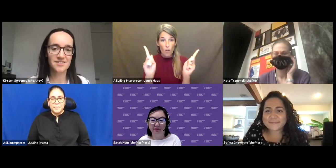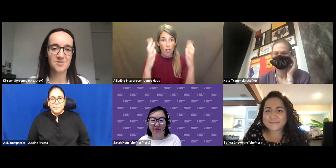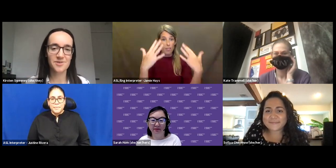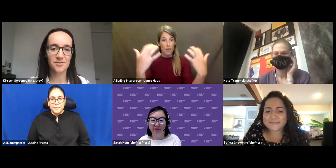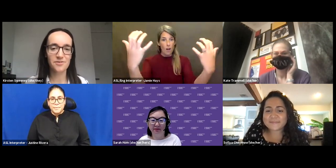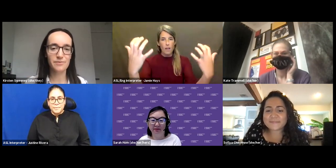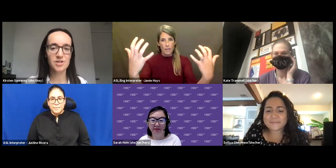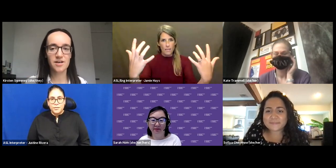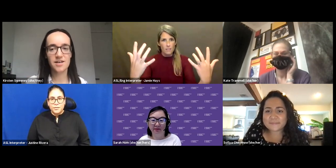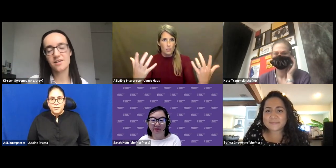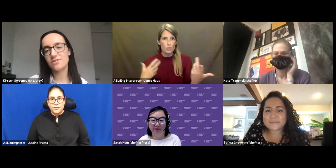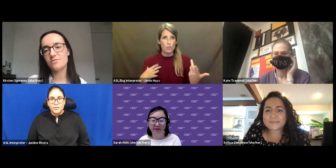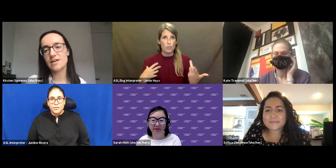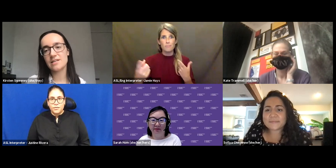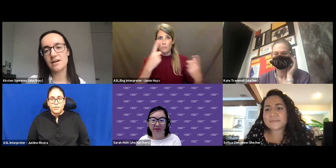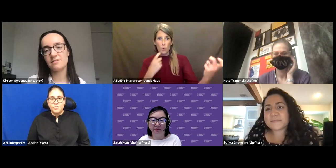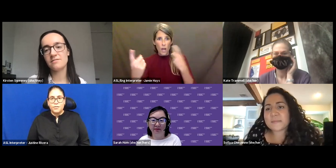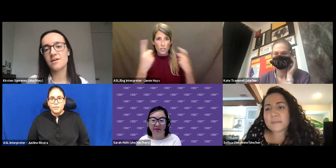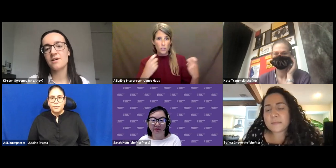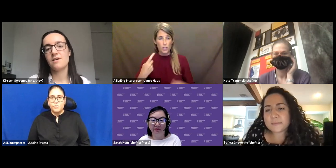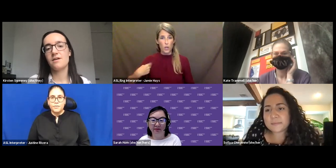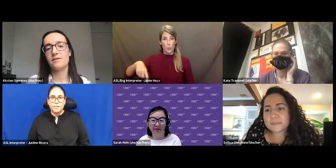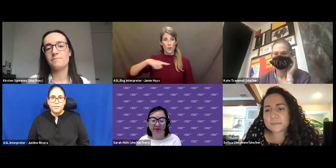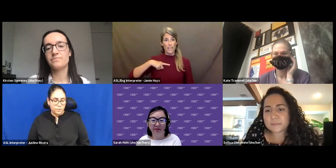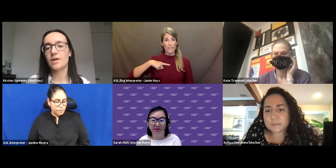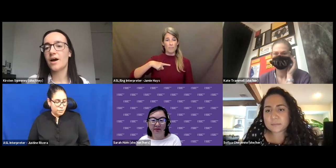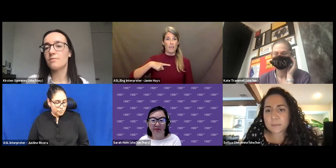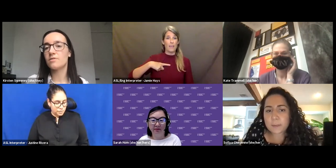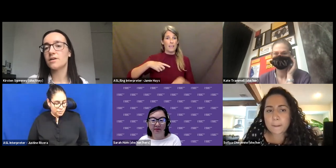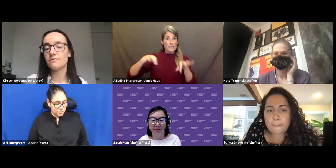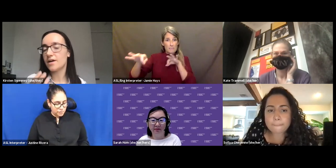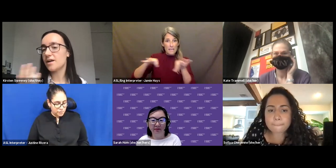So you know, we've been talking at you, and now I will invite